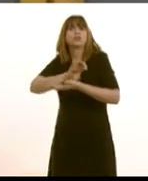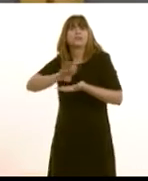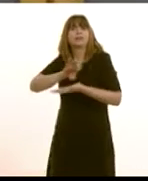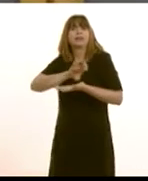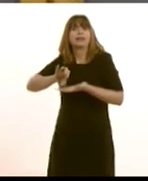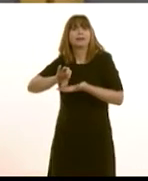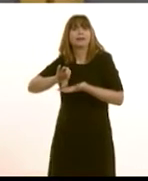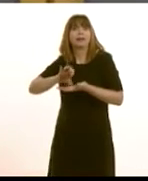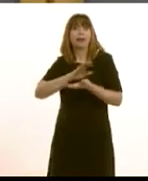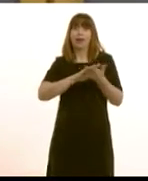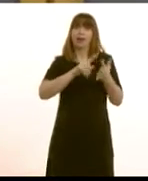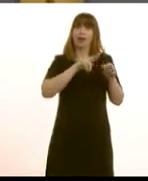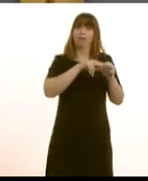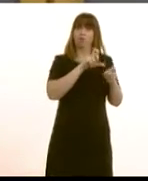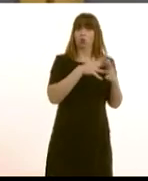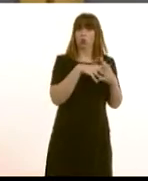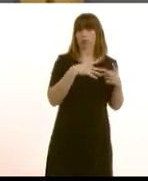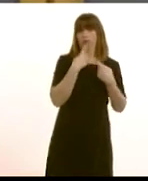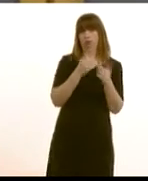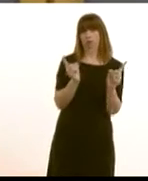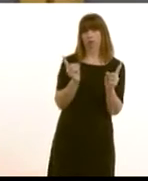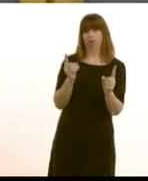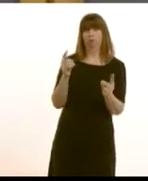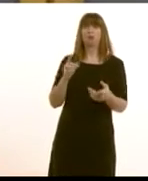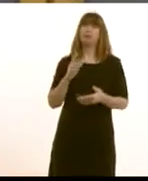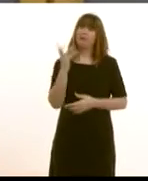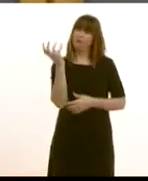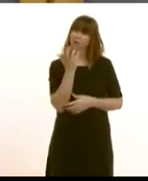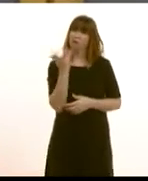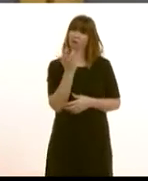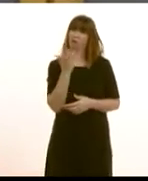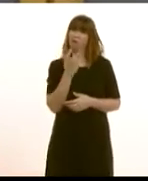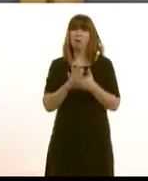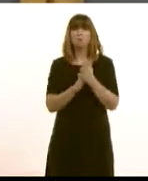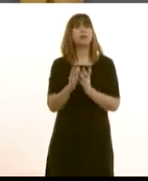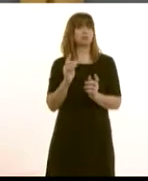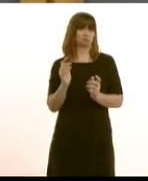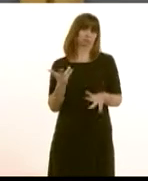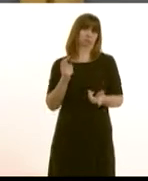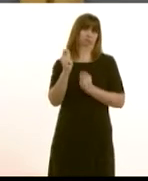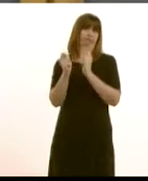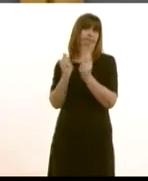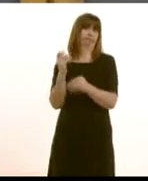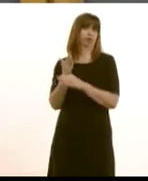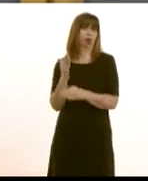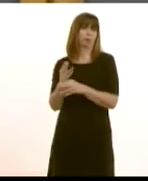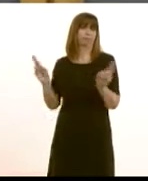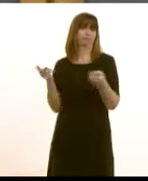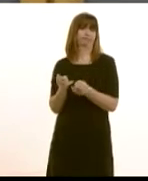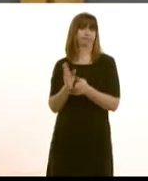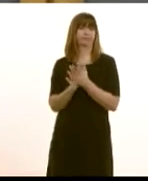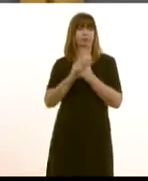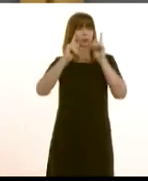to HEFCW. That will not only result in job losses, but it will also put Welsh universities